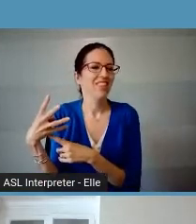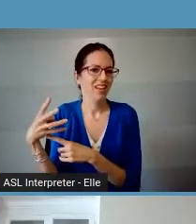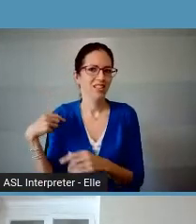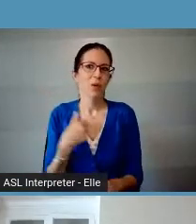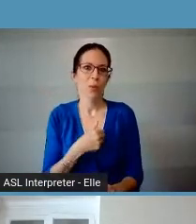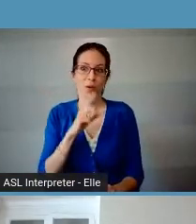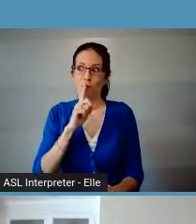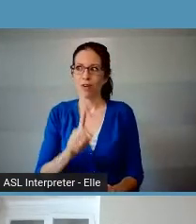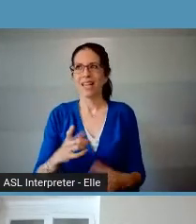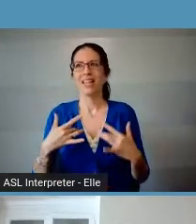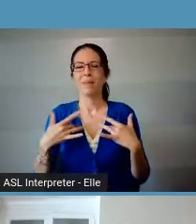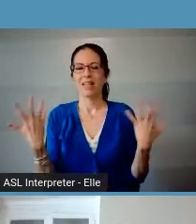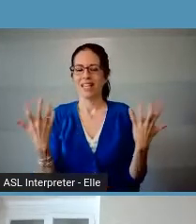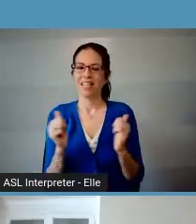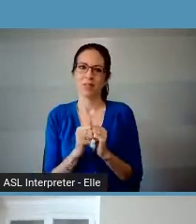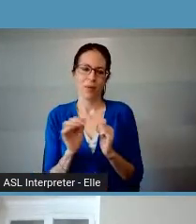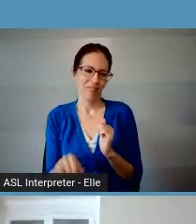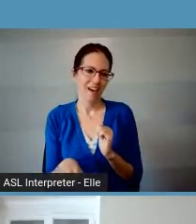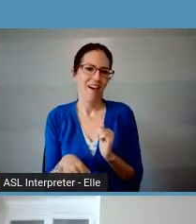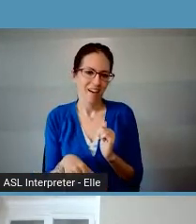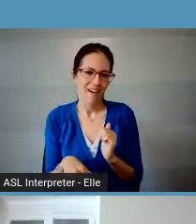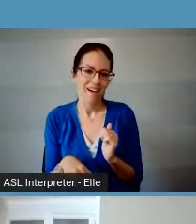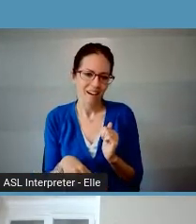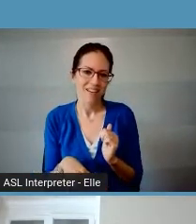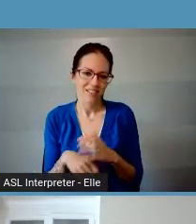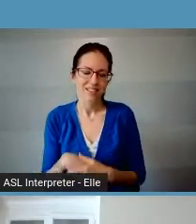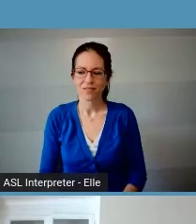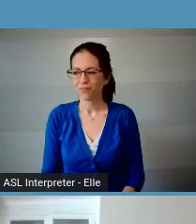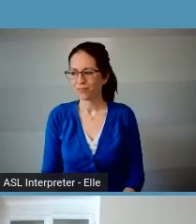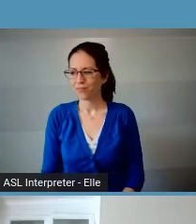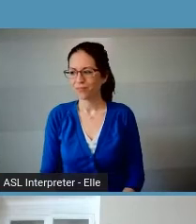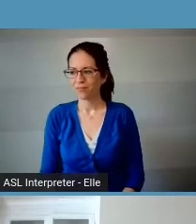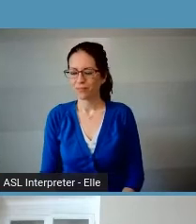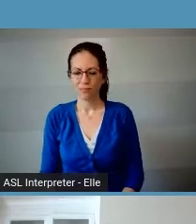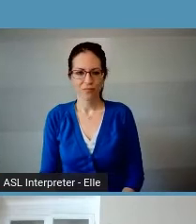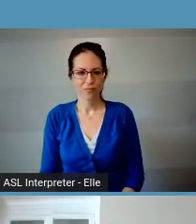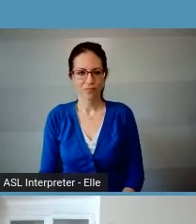with the outcome of this.